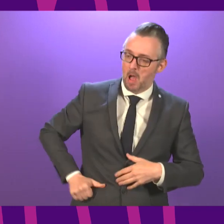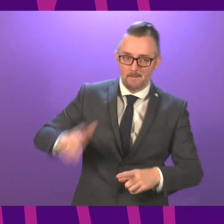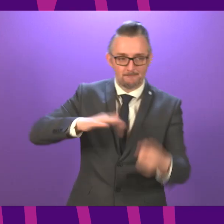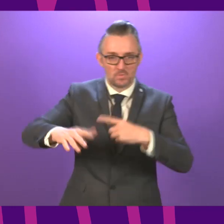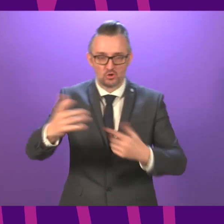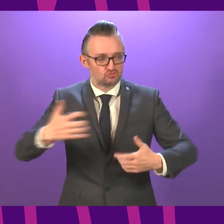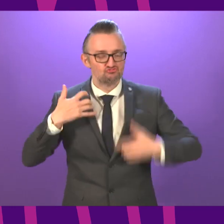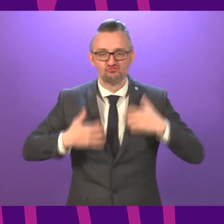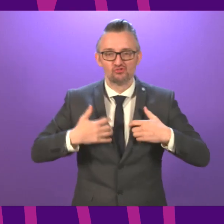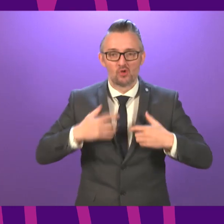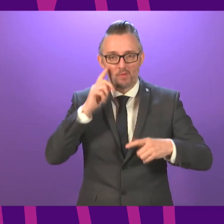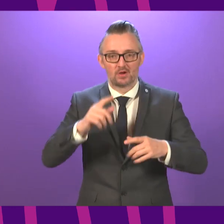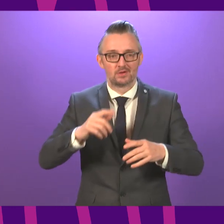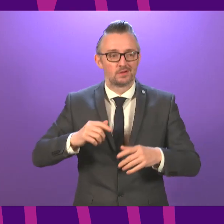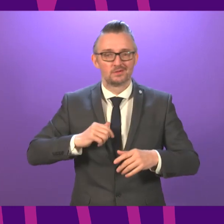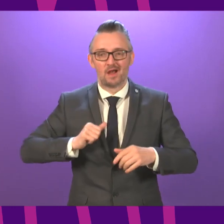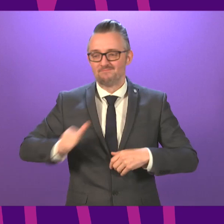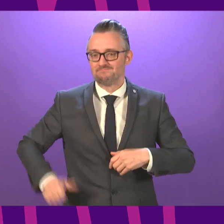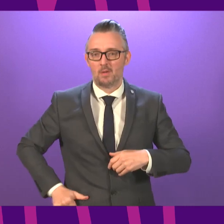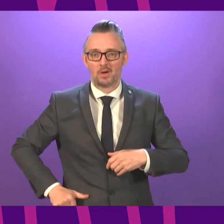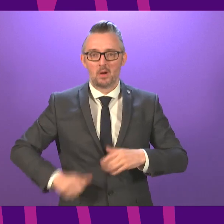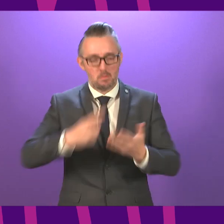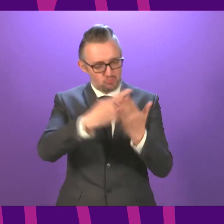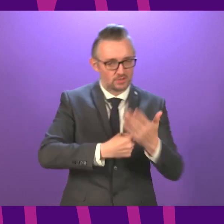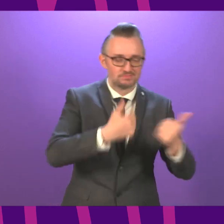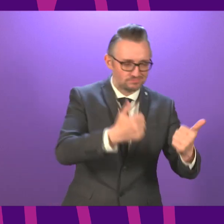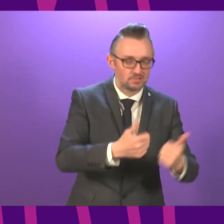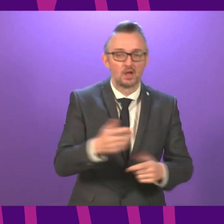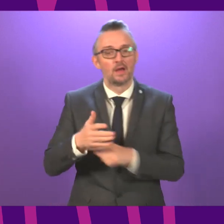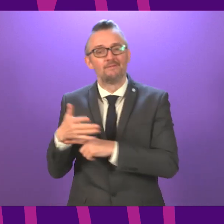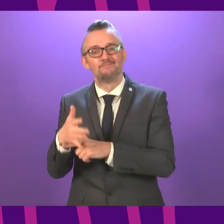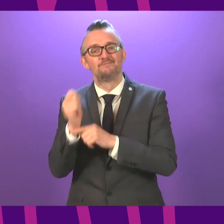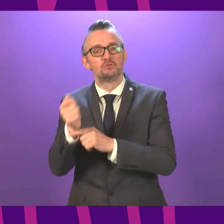needs of Scottish farmers, and Scottish fishing communities want to secure access to our seas.